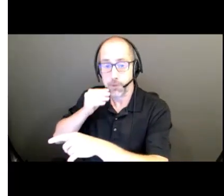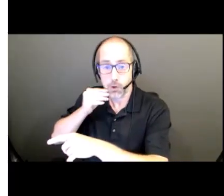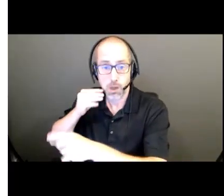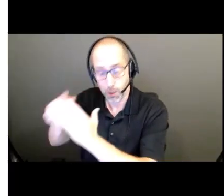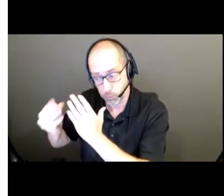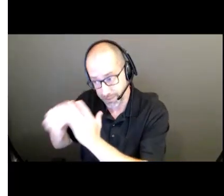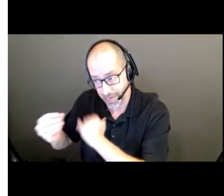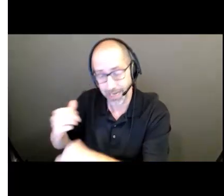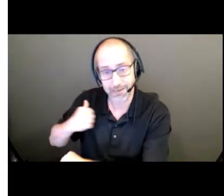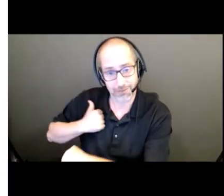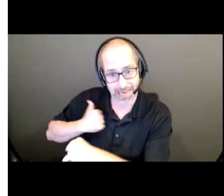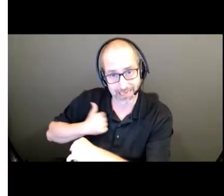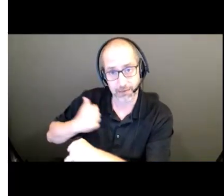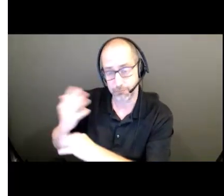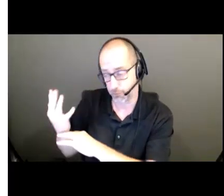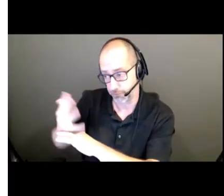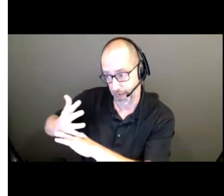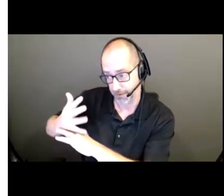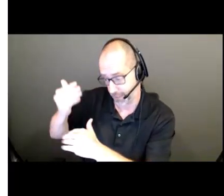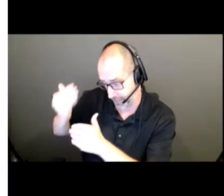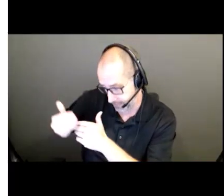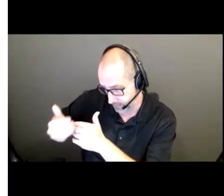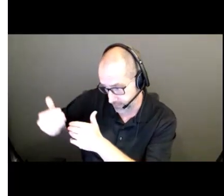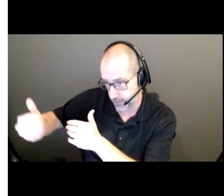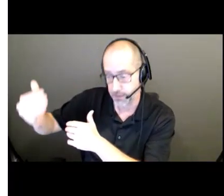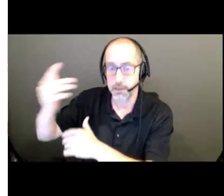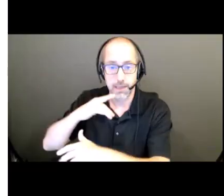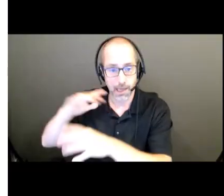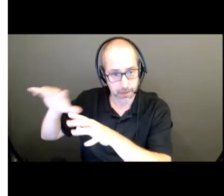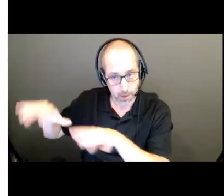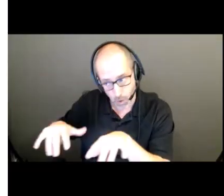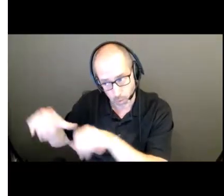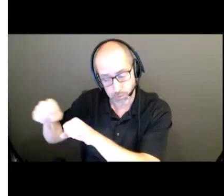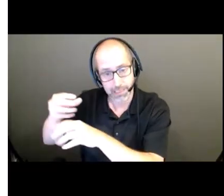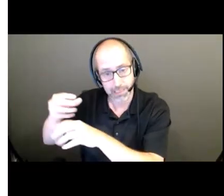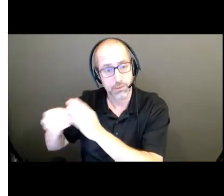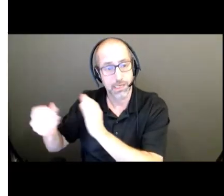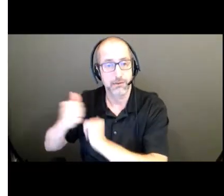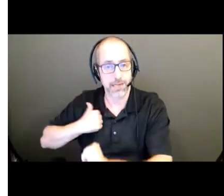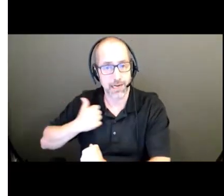organization, to undertake research and creation projects that include networking activities.